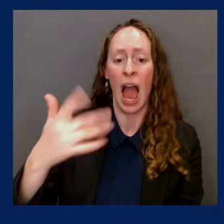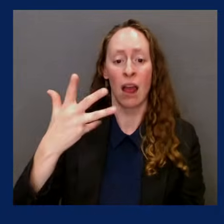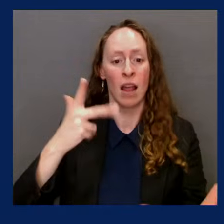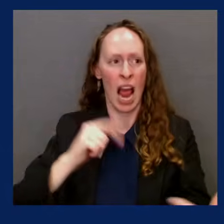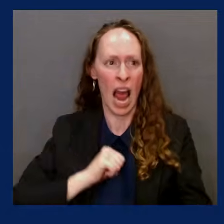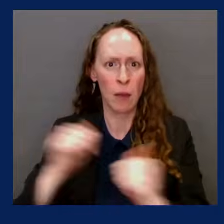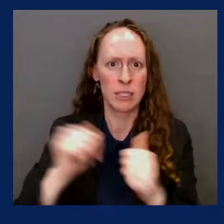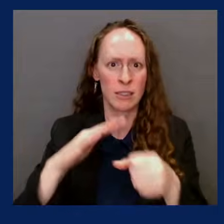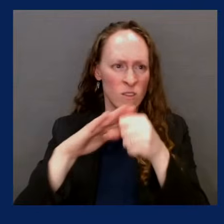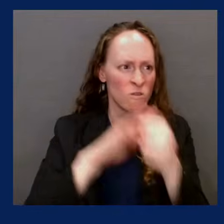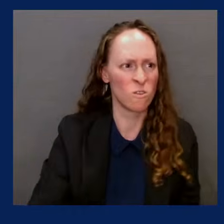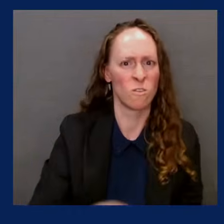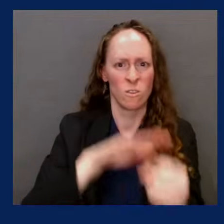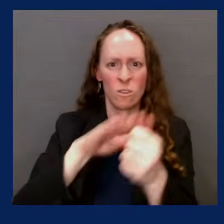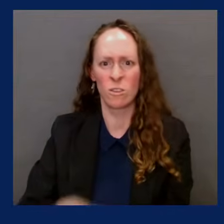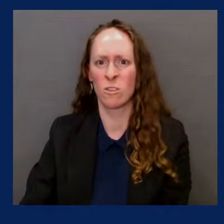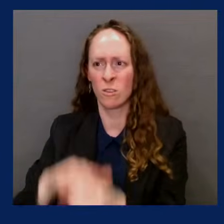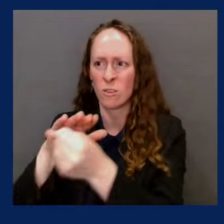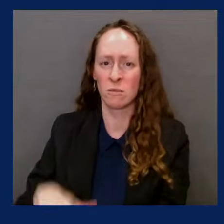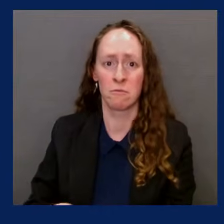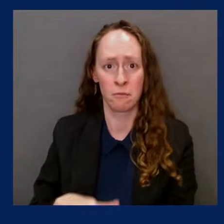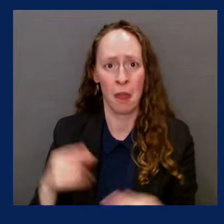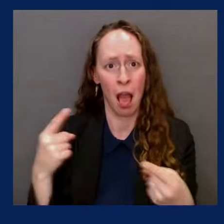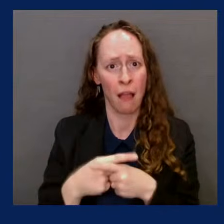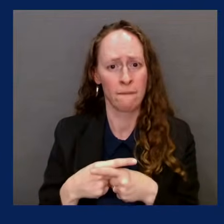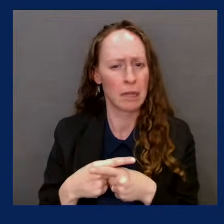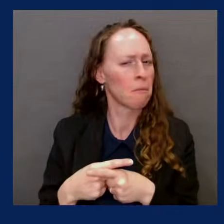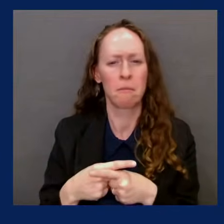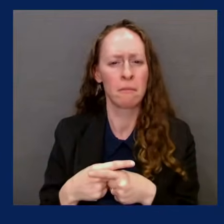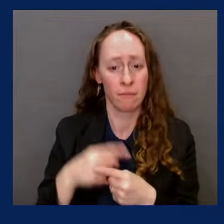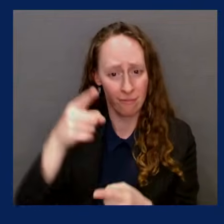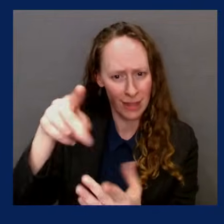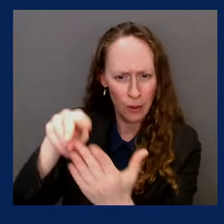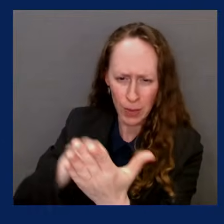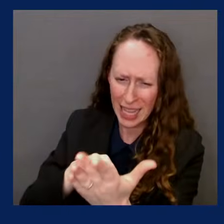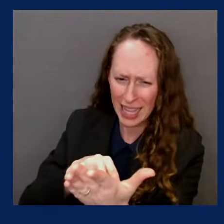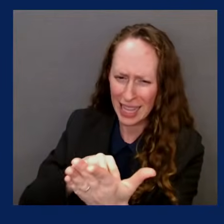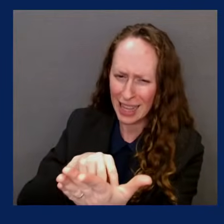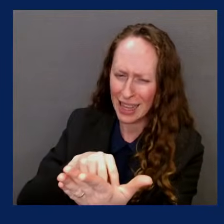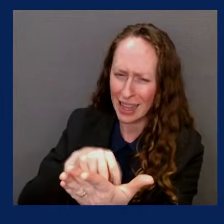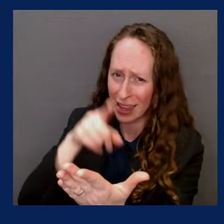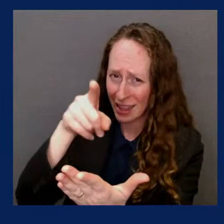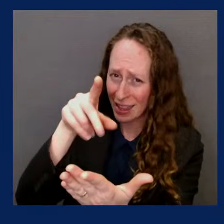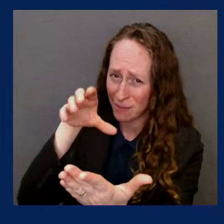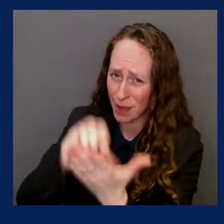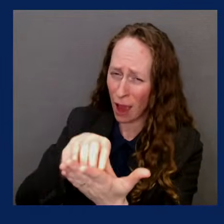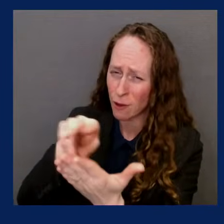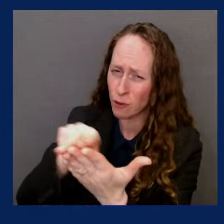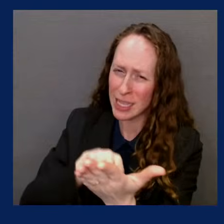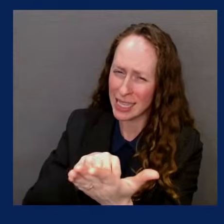I talked about -- we're going to have -- we're going to compete with China on every way according to the international rules --